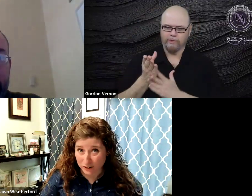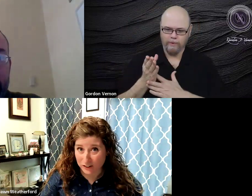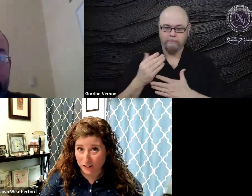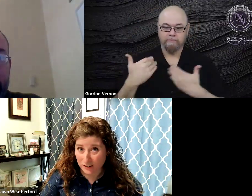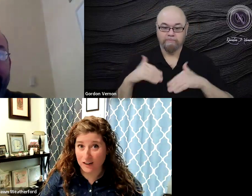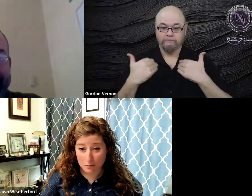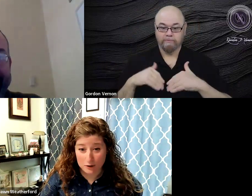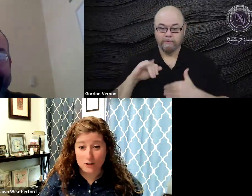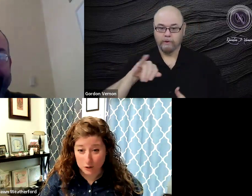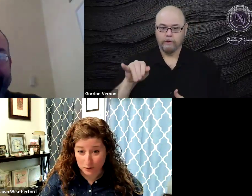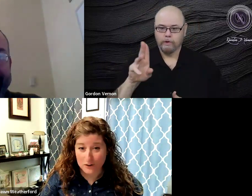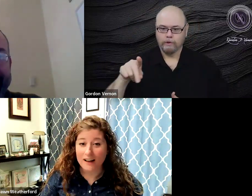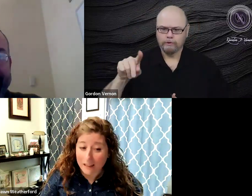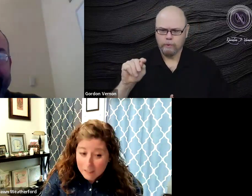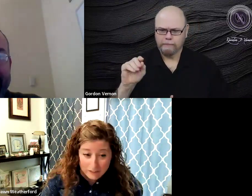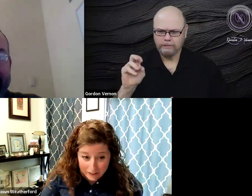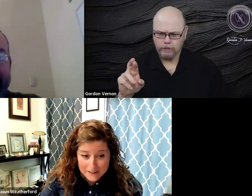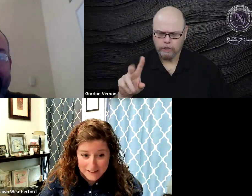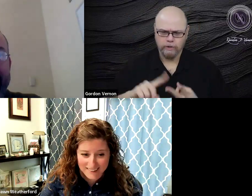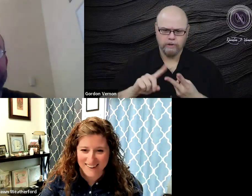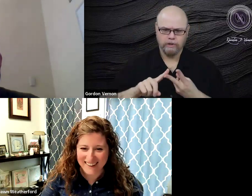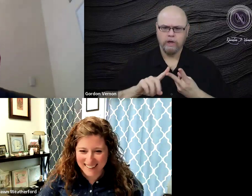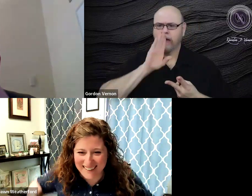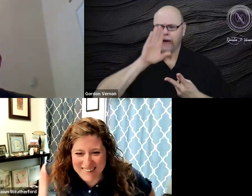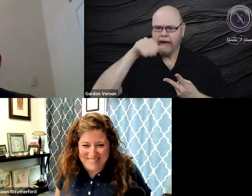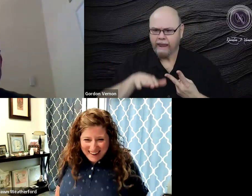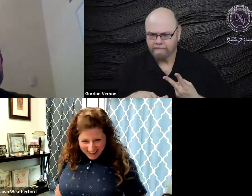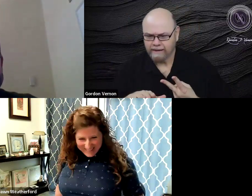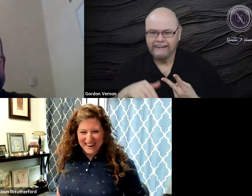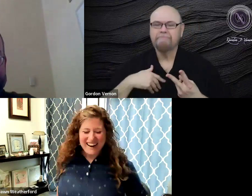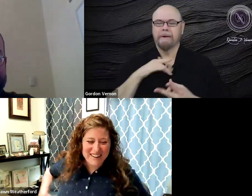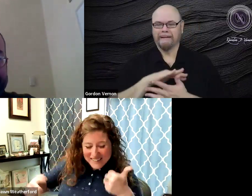So we conducted an online study with, as I said, more than 1,000 participants spanning